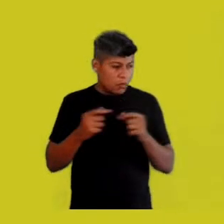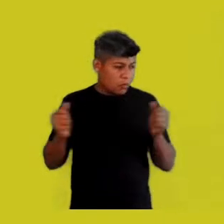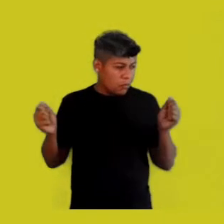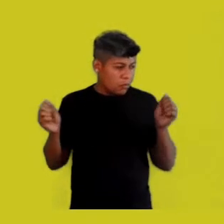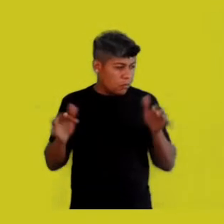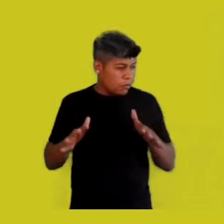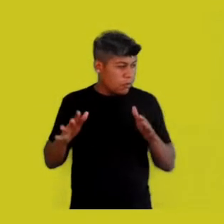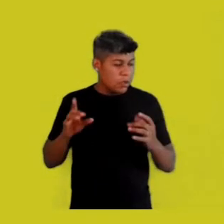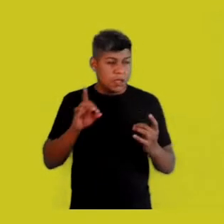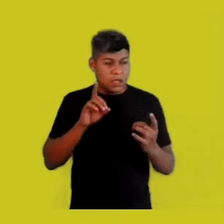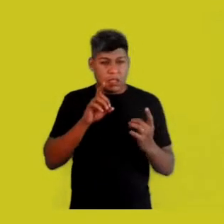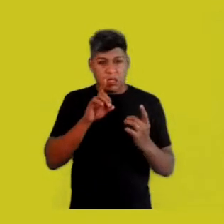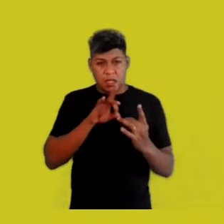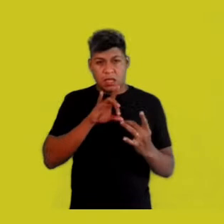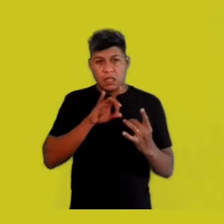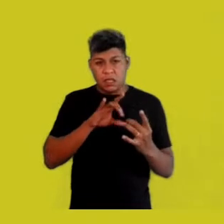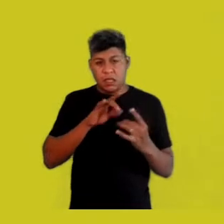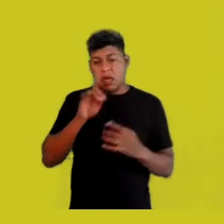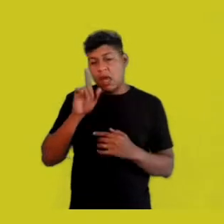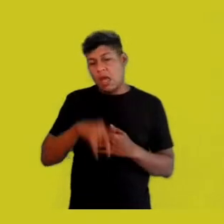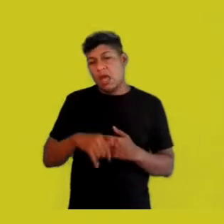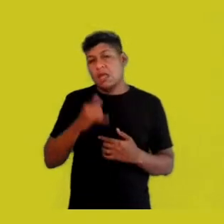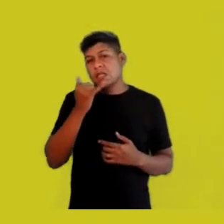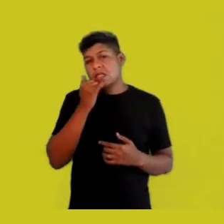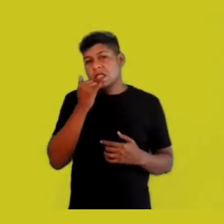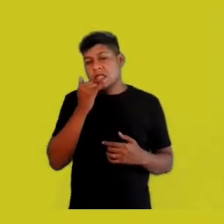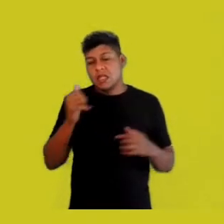because fetish is technique, magic is science. Okay?